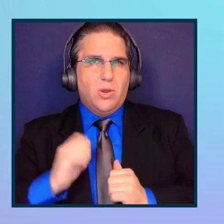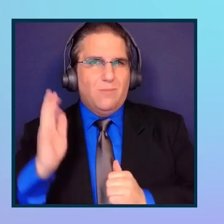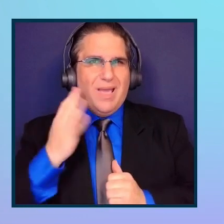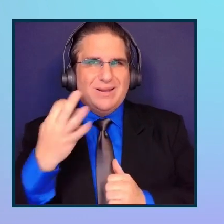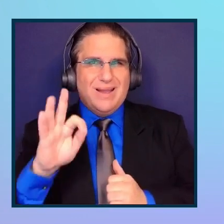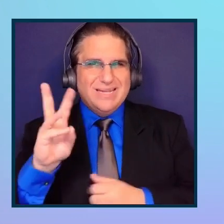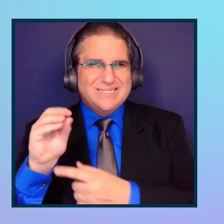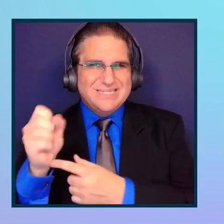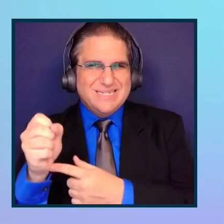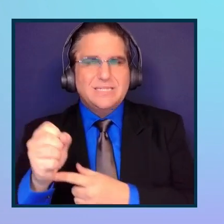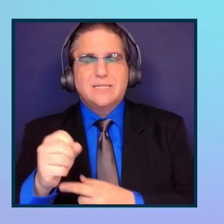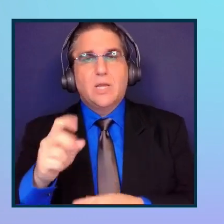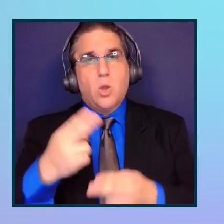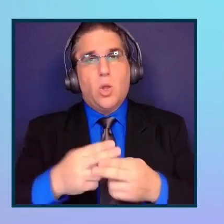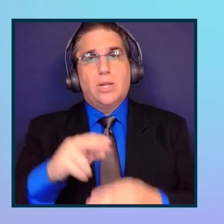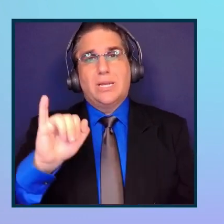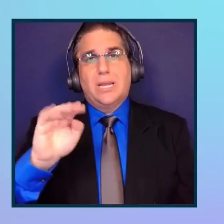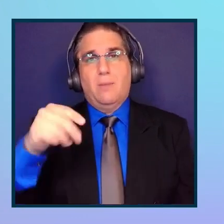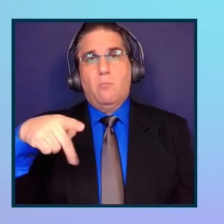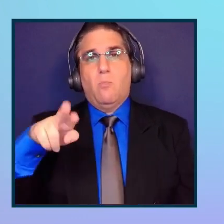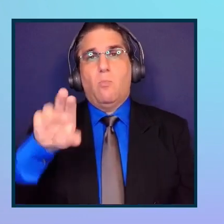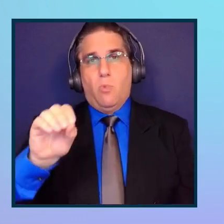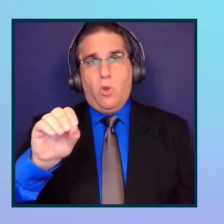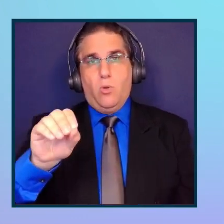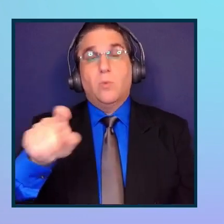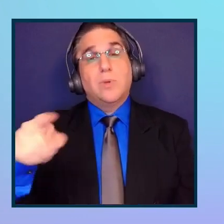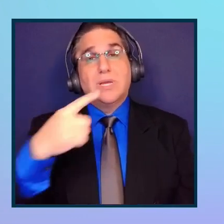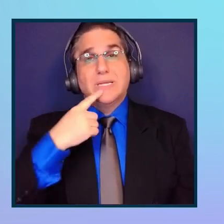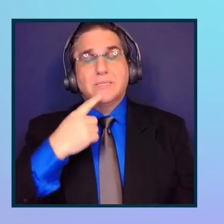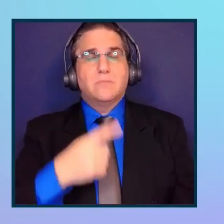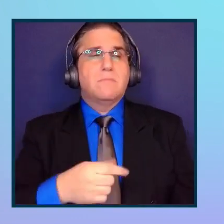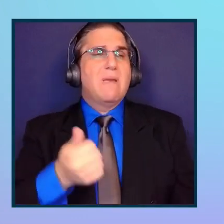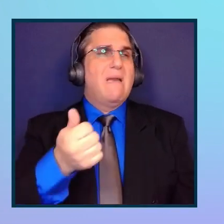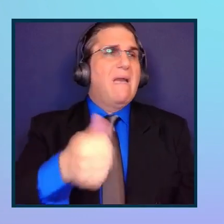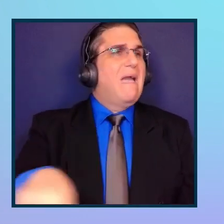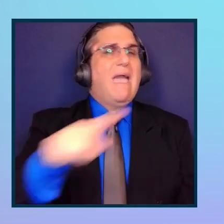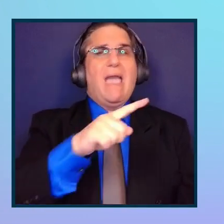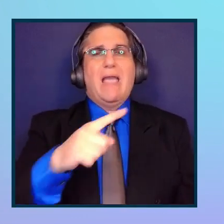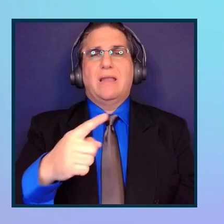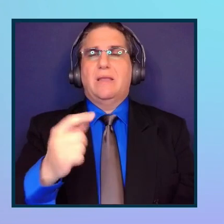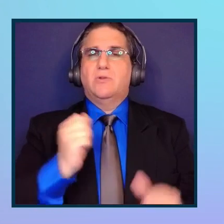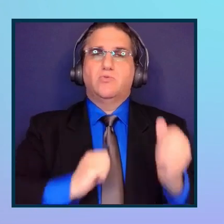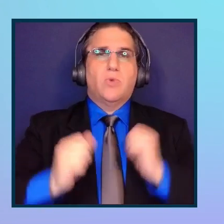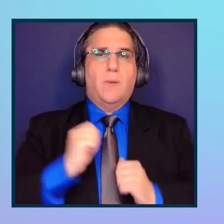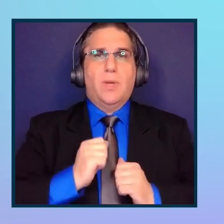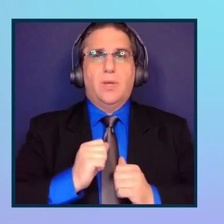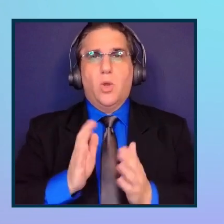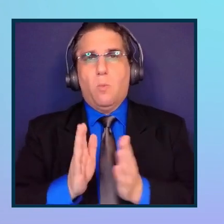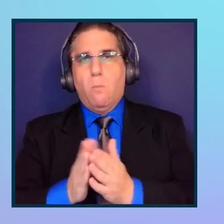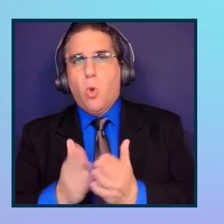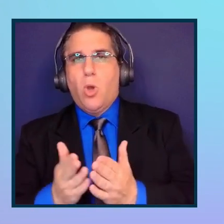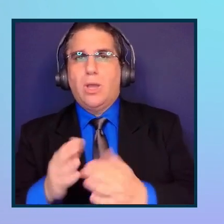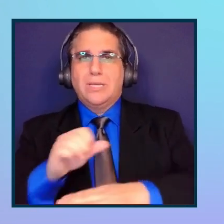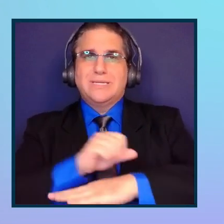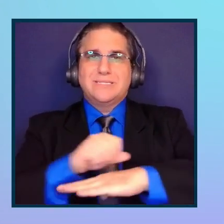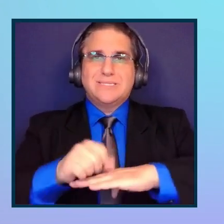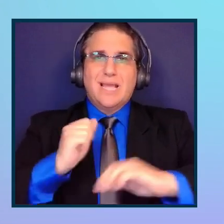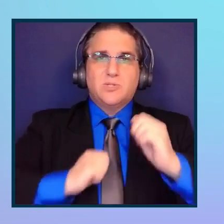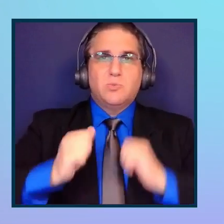in every single useful piece of drama, whether it's a book, a play, a movie, every interaction, every scene is about status,